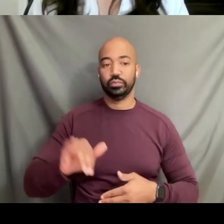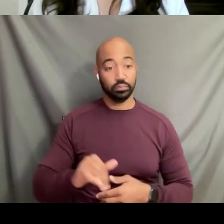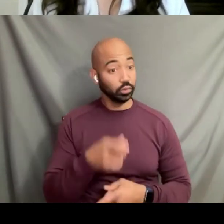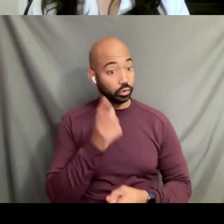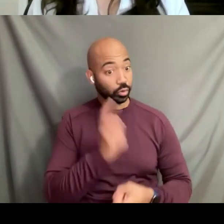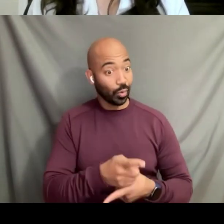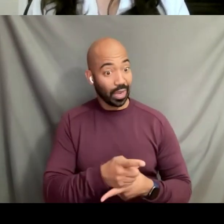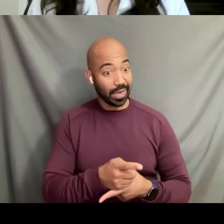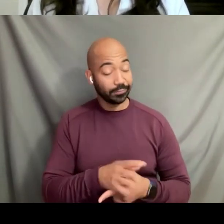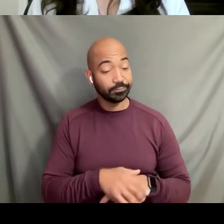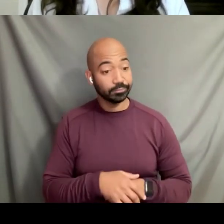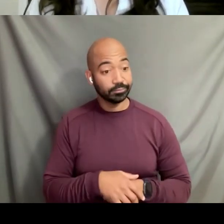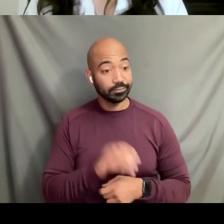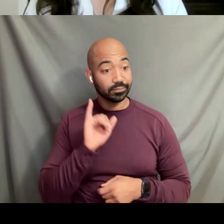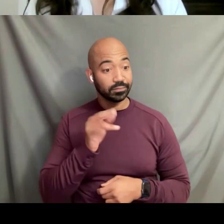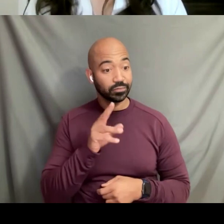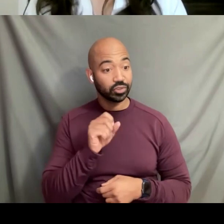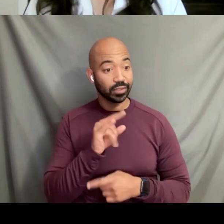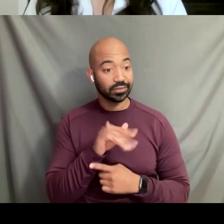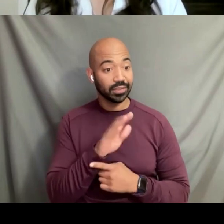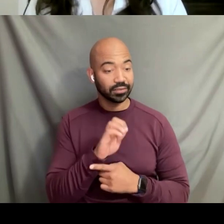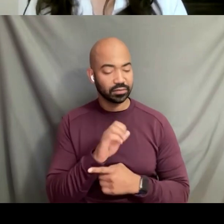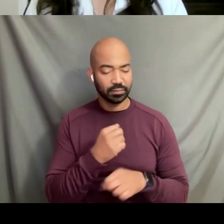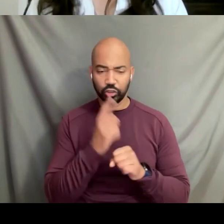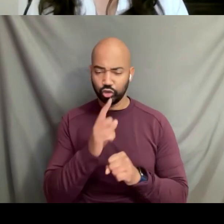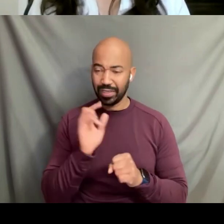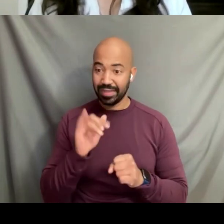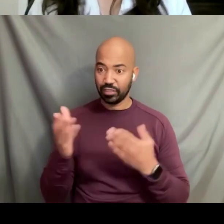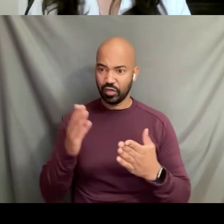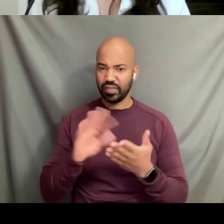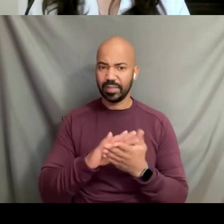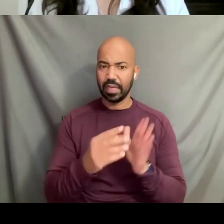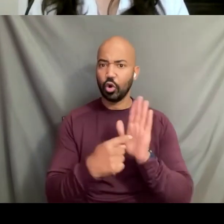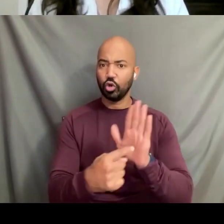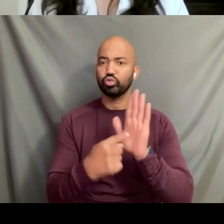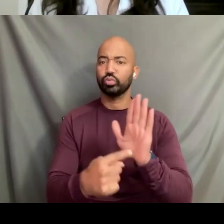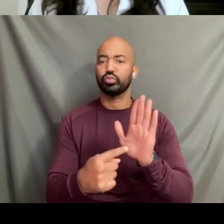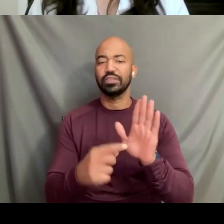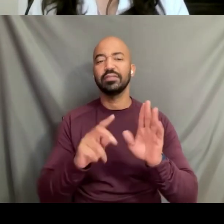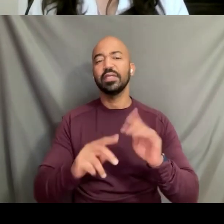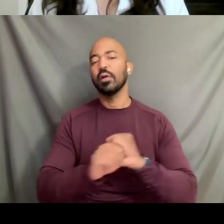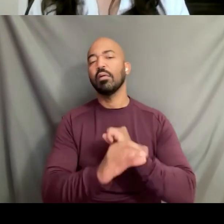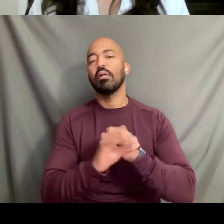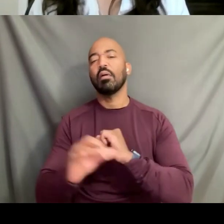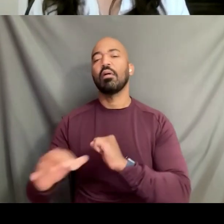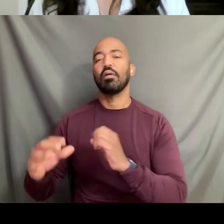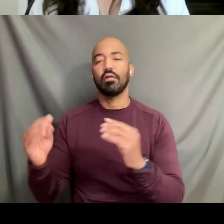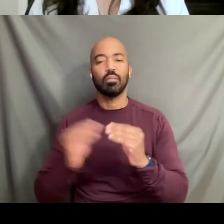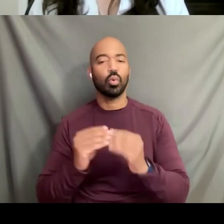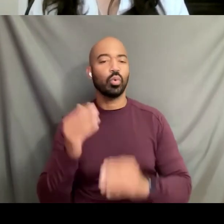to make that more visible, that service more visible, to institutions so that they can be